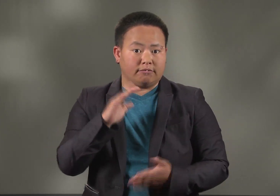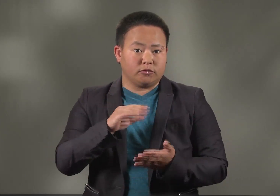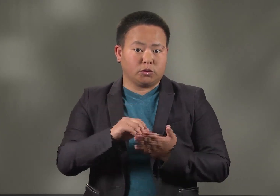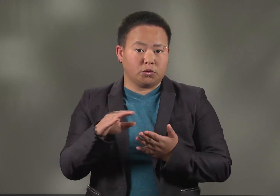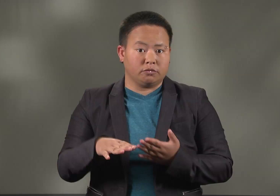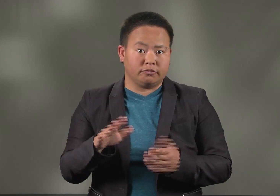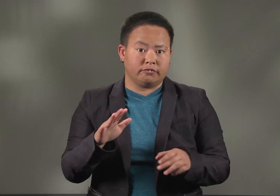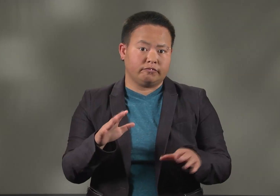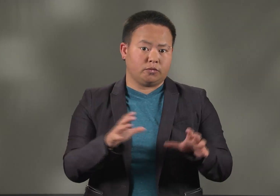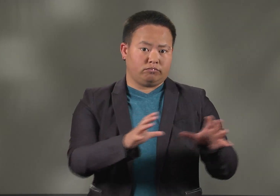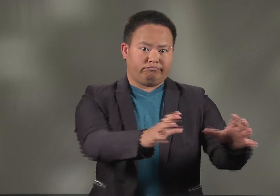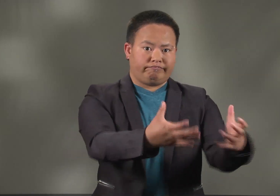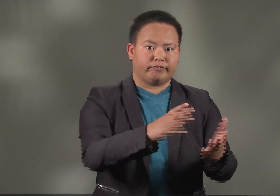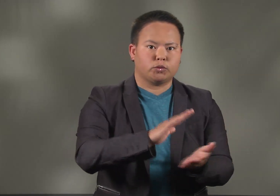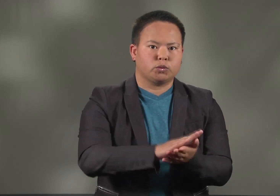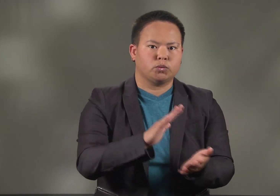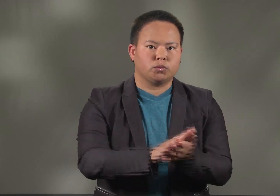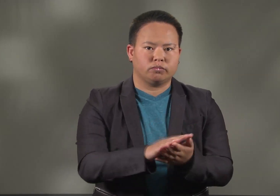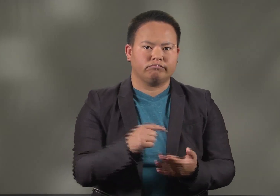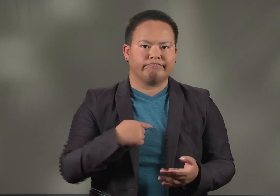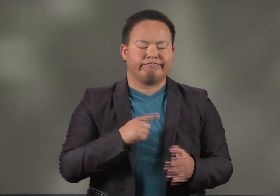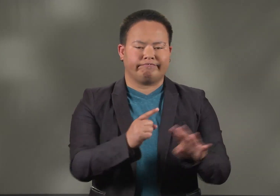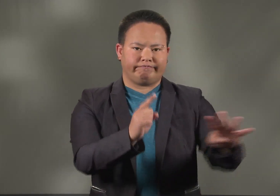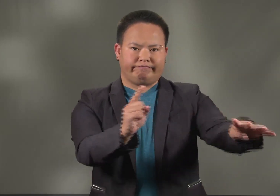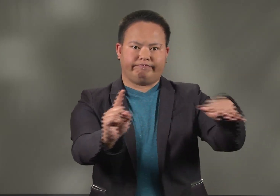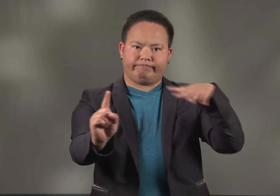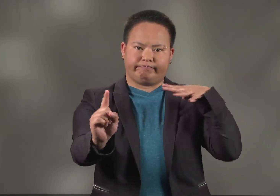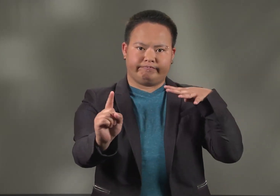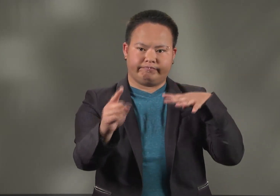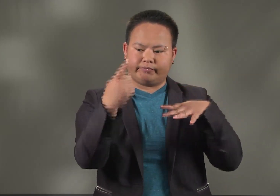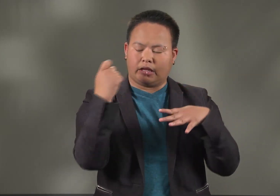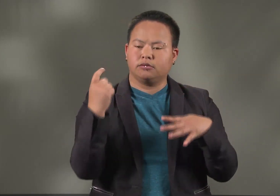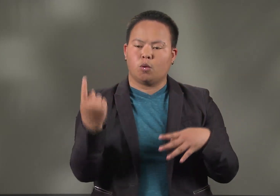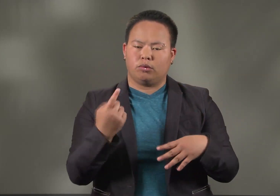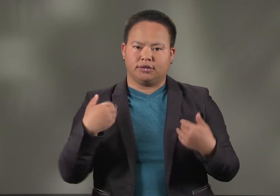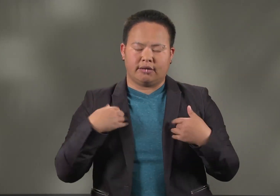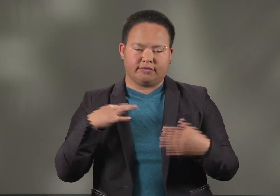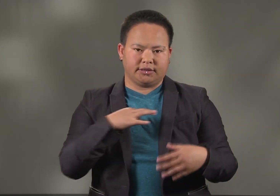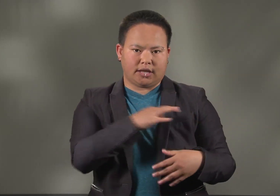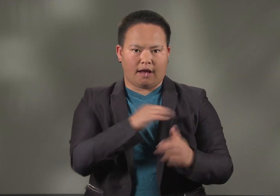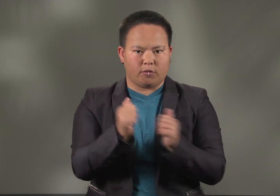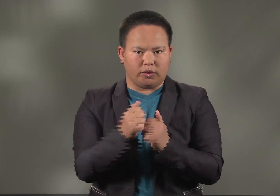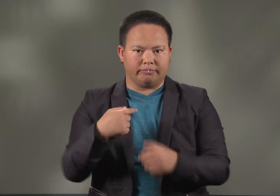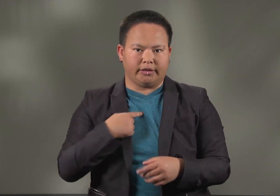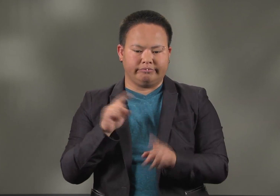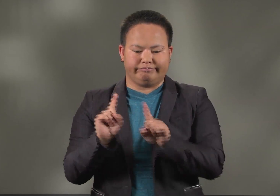Because I was the only deaf student in the entire school, I stood out because there were always staff with me.